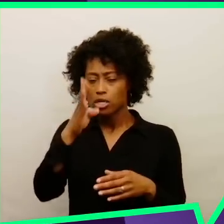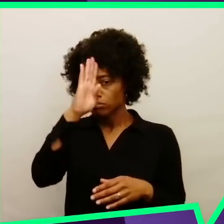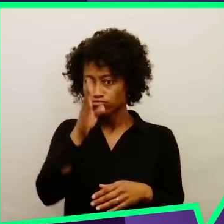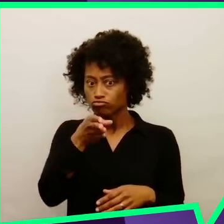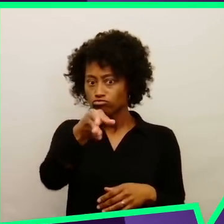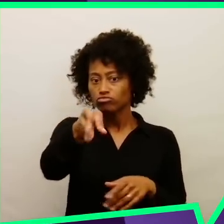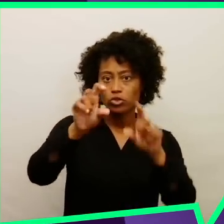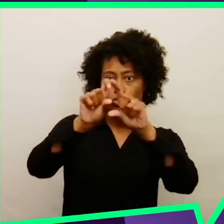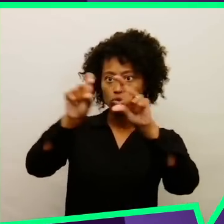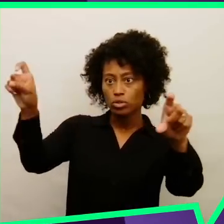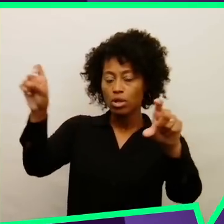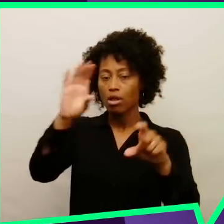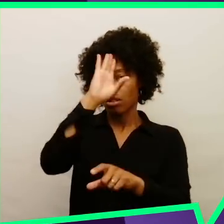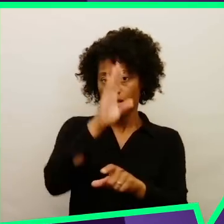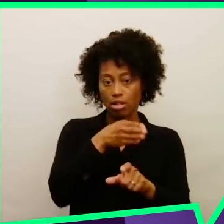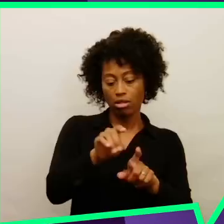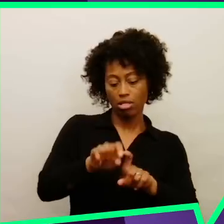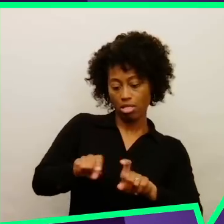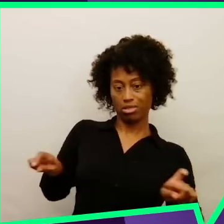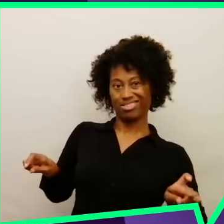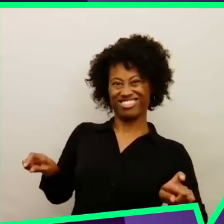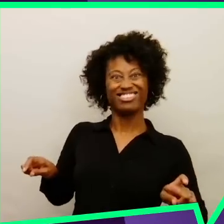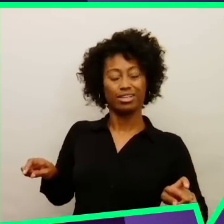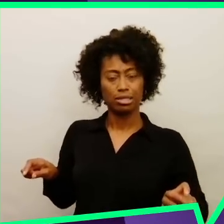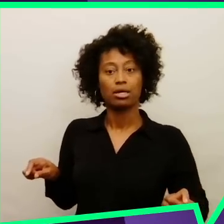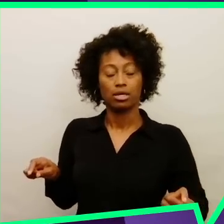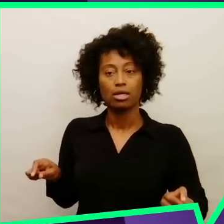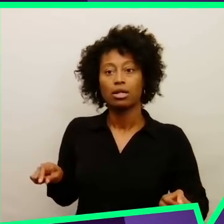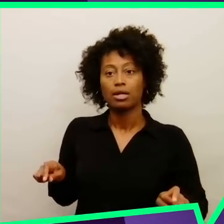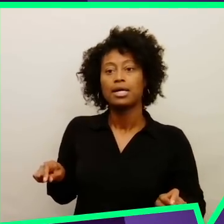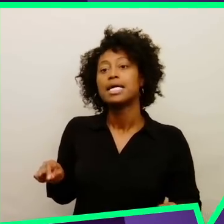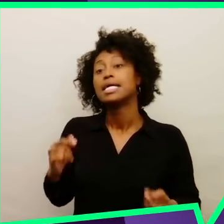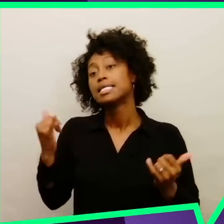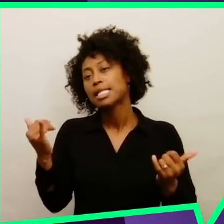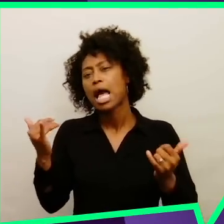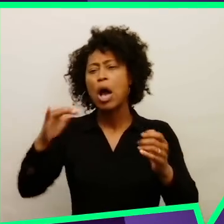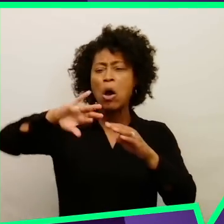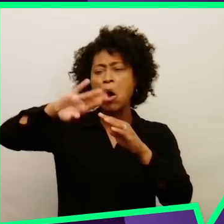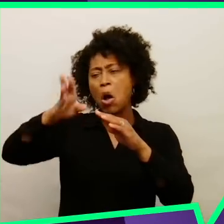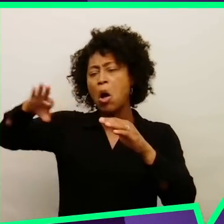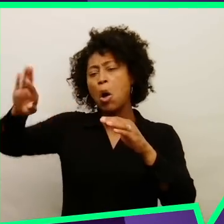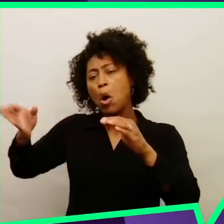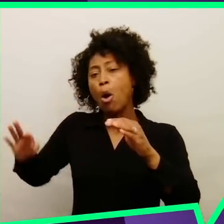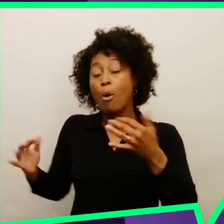Right now, they're on a sort of a pretty curved section.